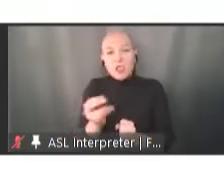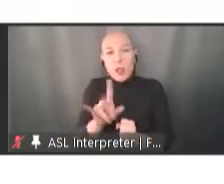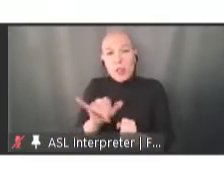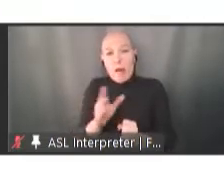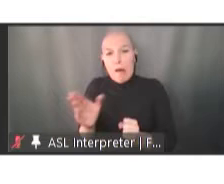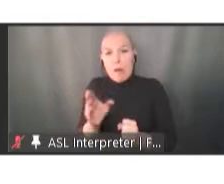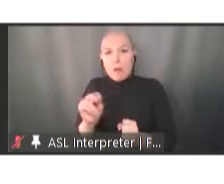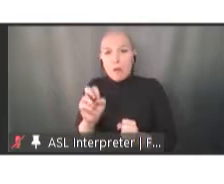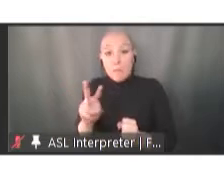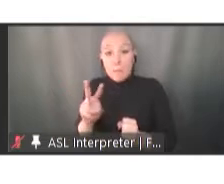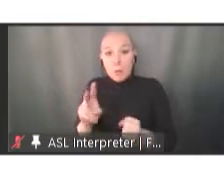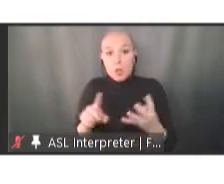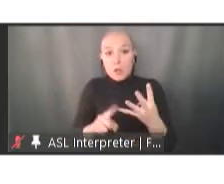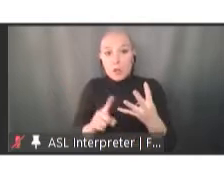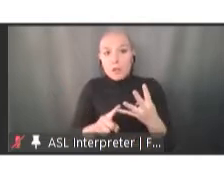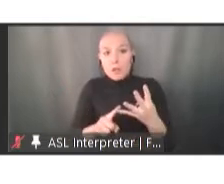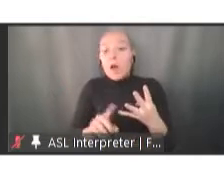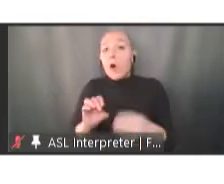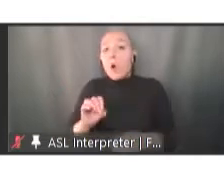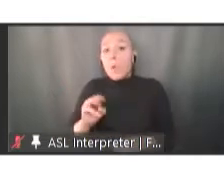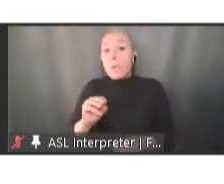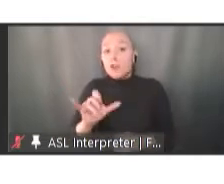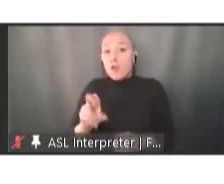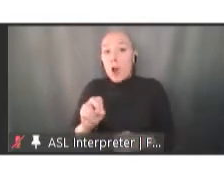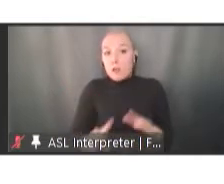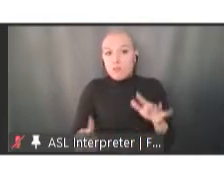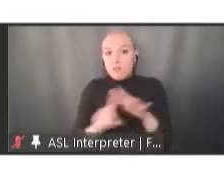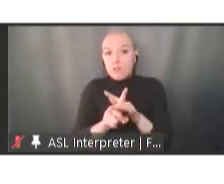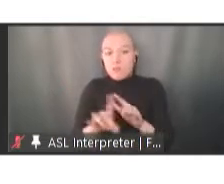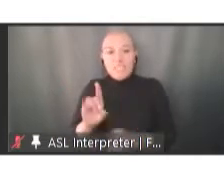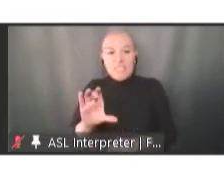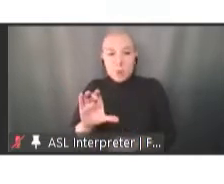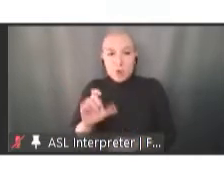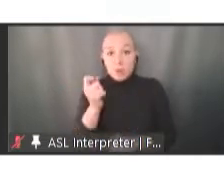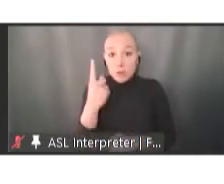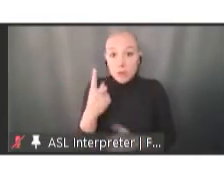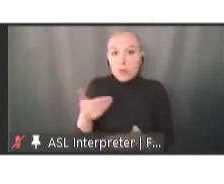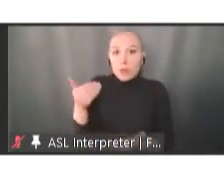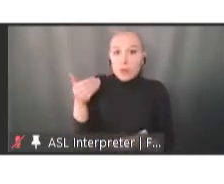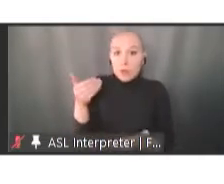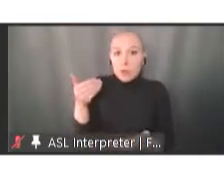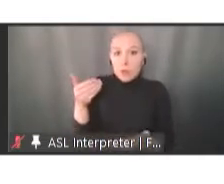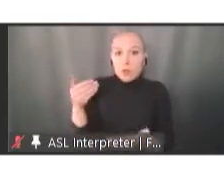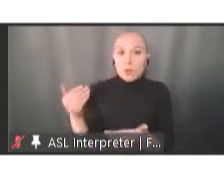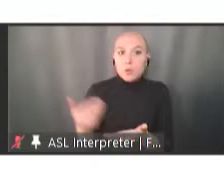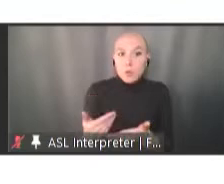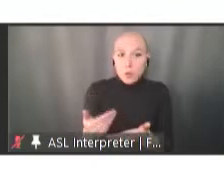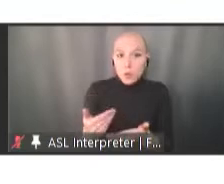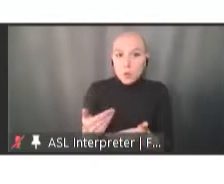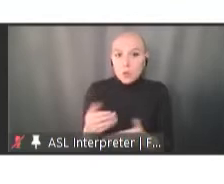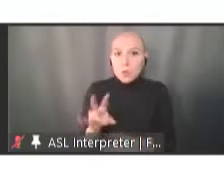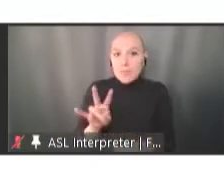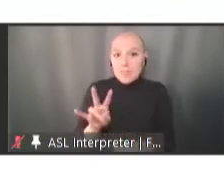Close to 9.7 million COVID-19 cases are included with a positive specimen collection date